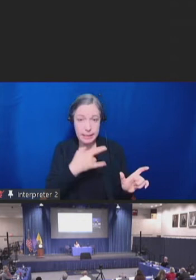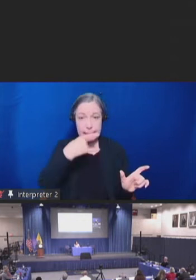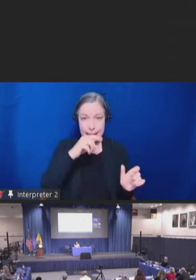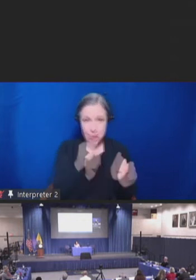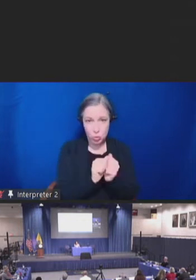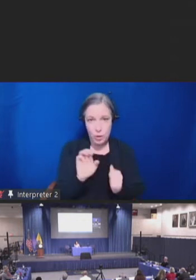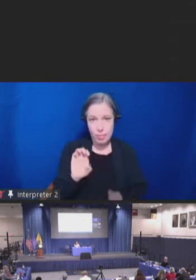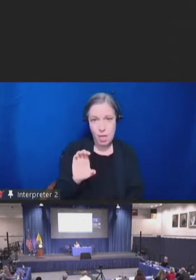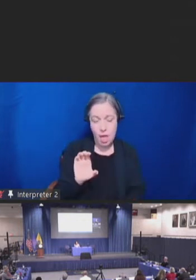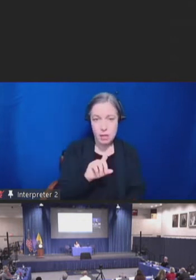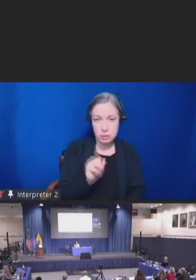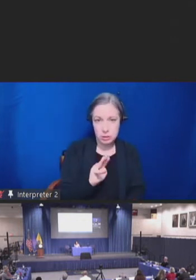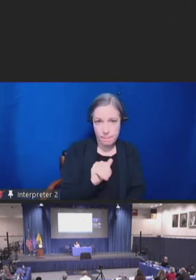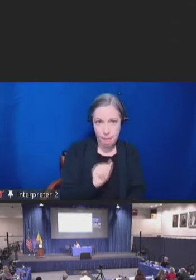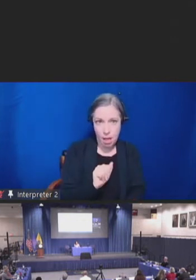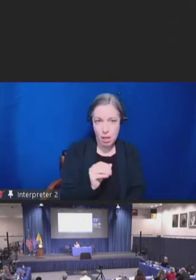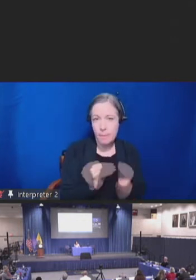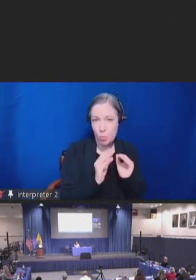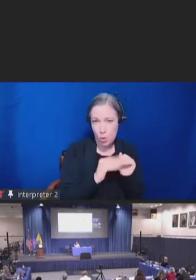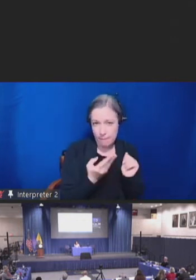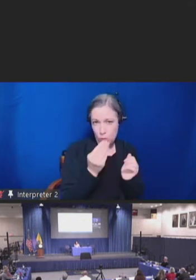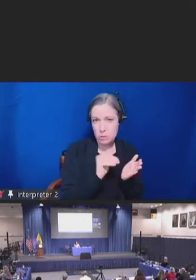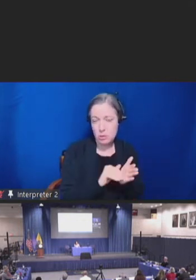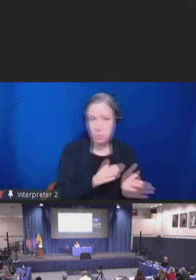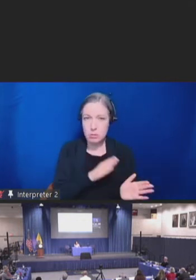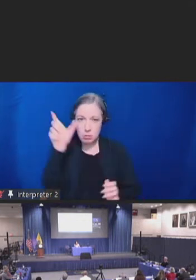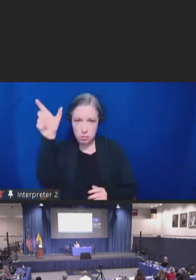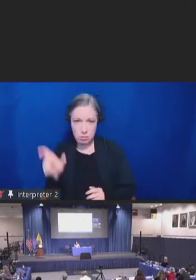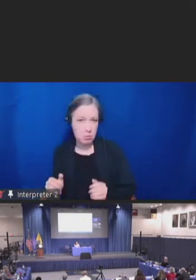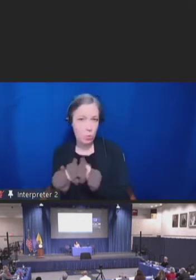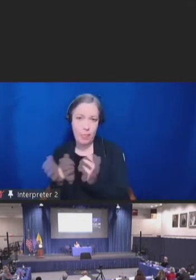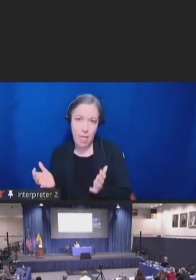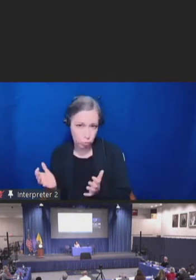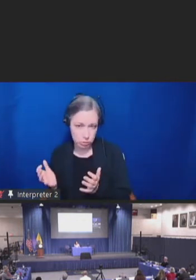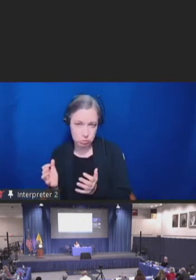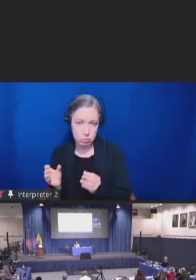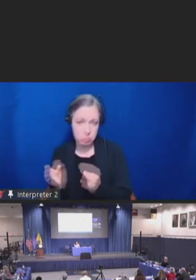The right panel is kids without eczema, more than 312,000.